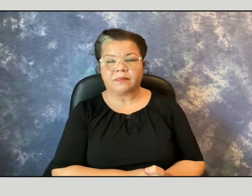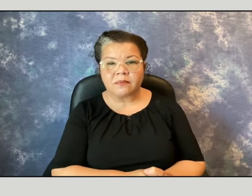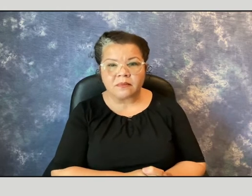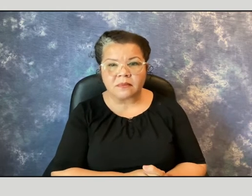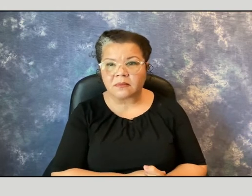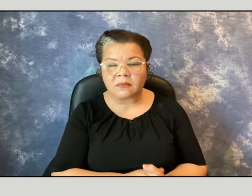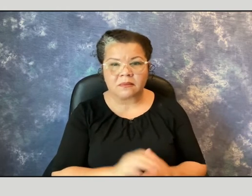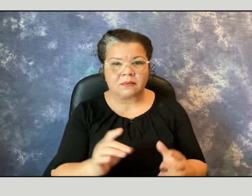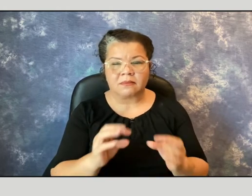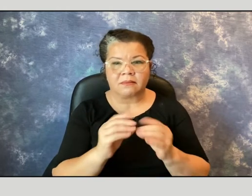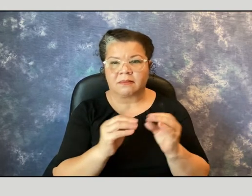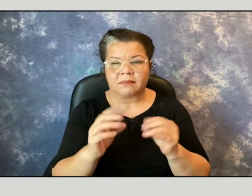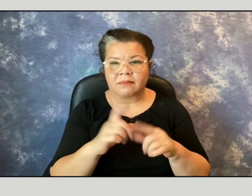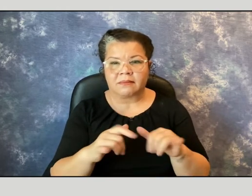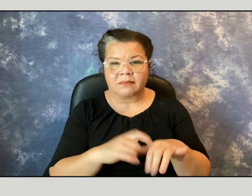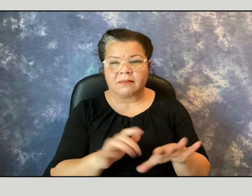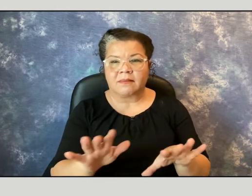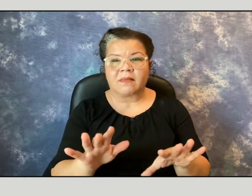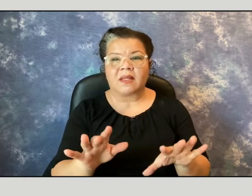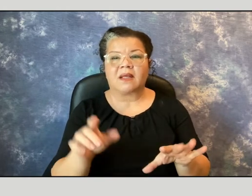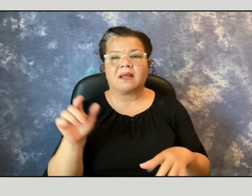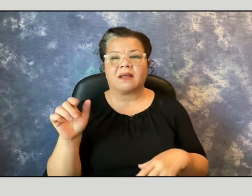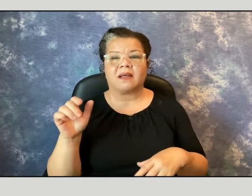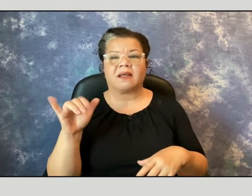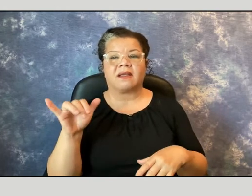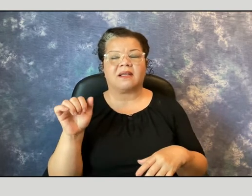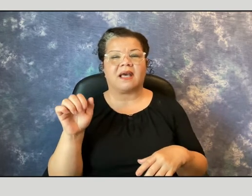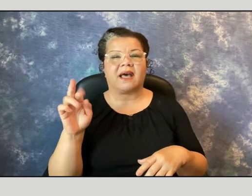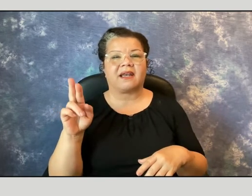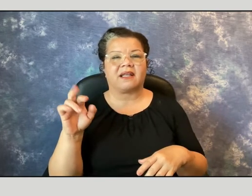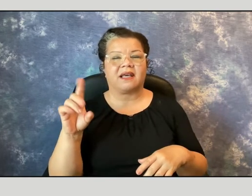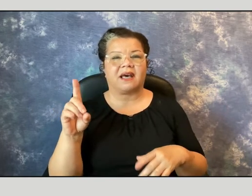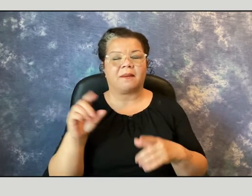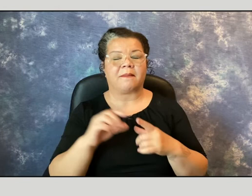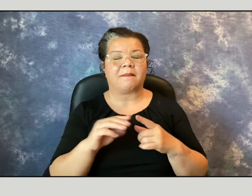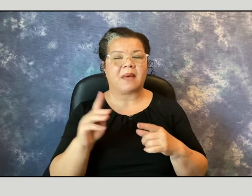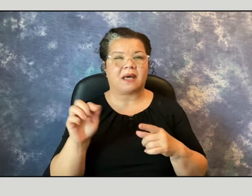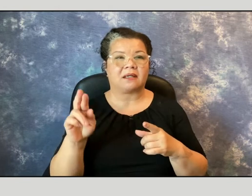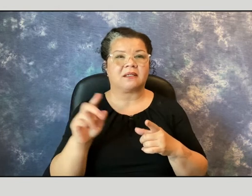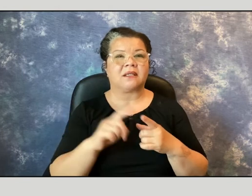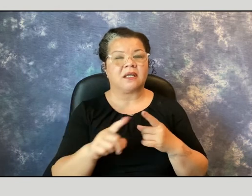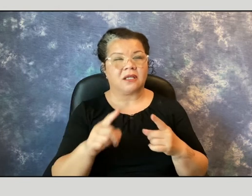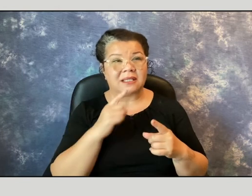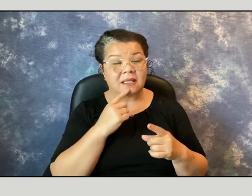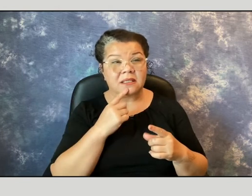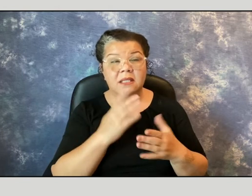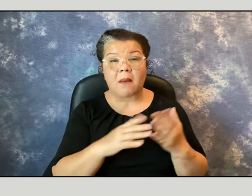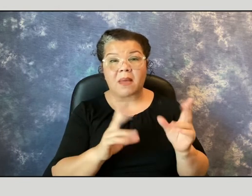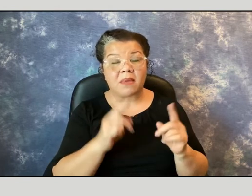Yeah, at Centro, we've been discussing, well, how are we gonna commemorate, and some people said, "Is this now like a thing